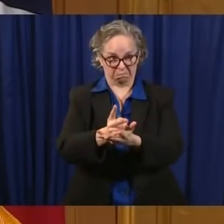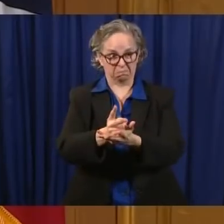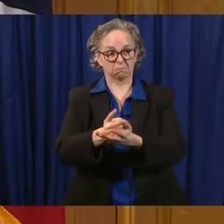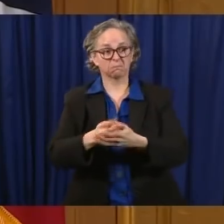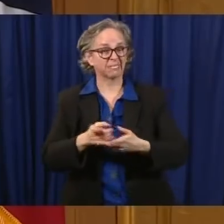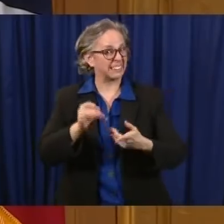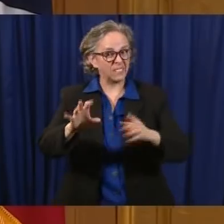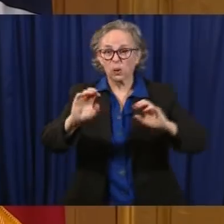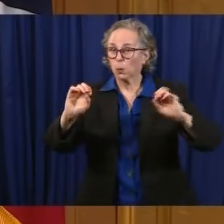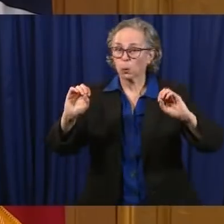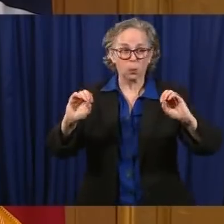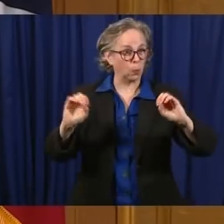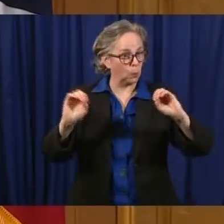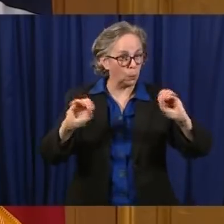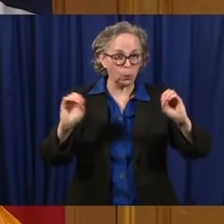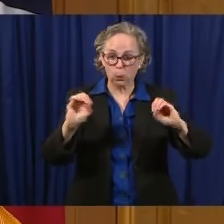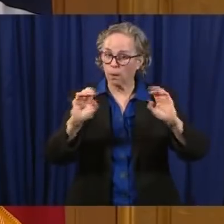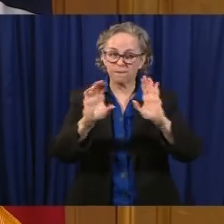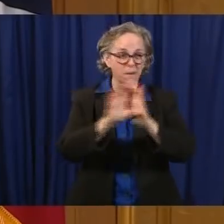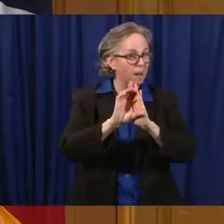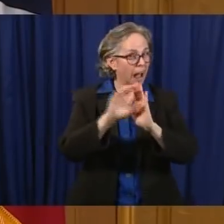VALID MILITARY ID, OR A PERSON